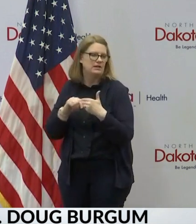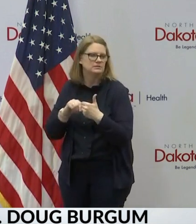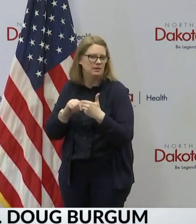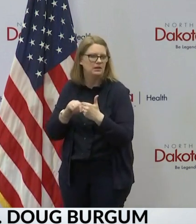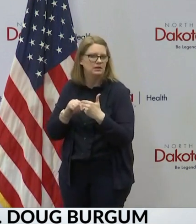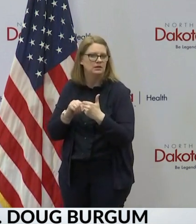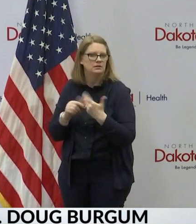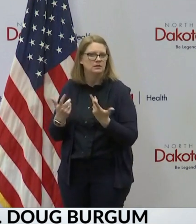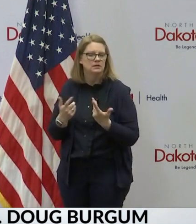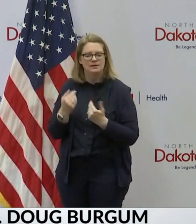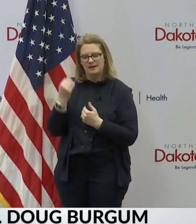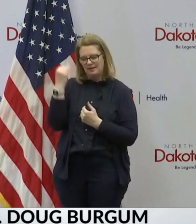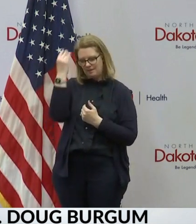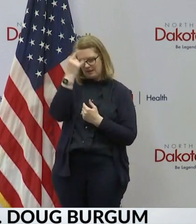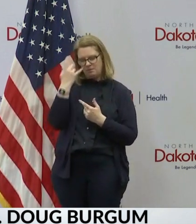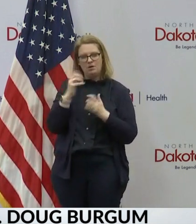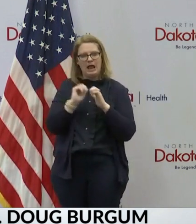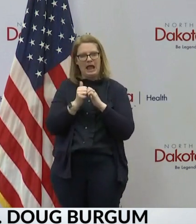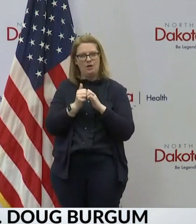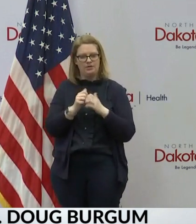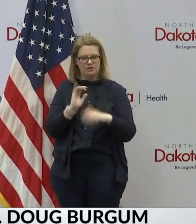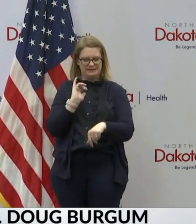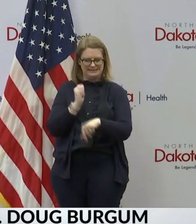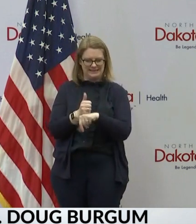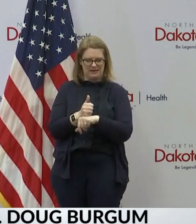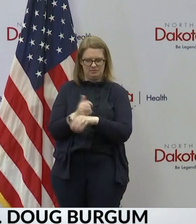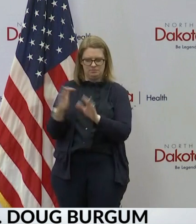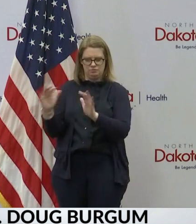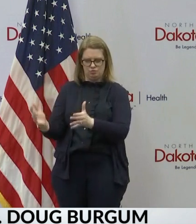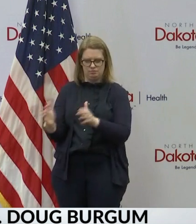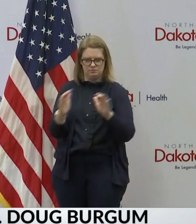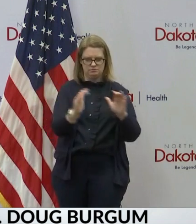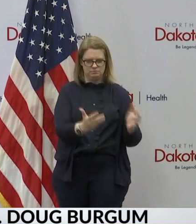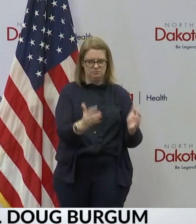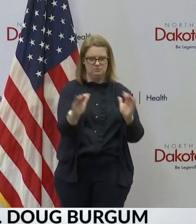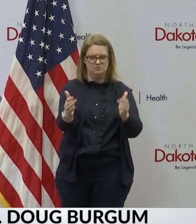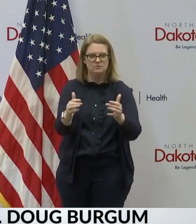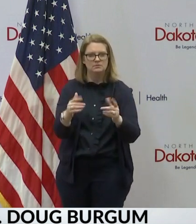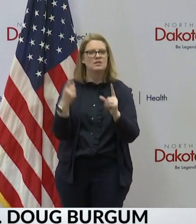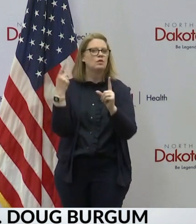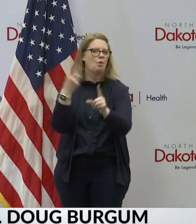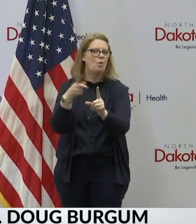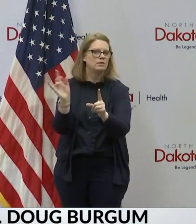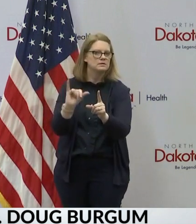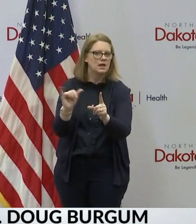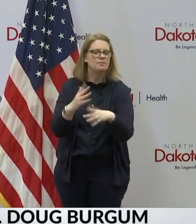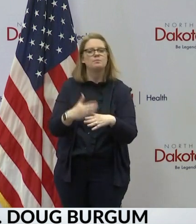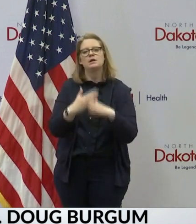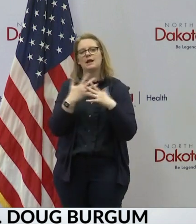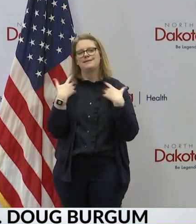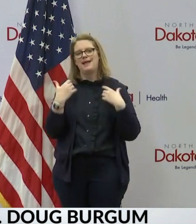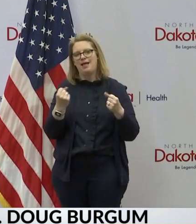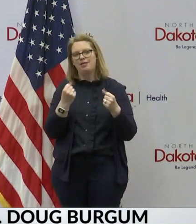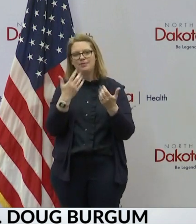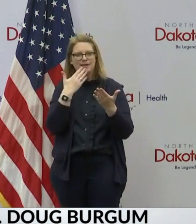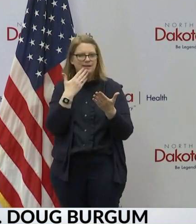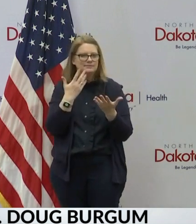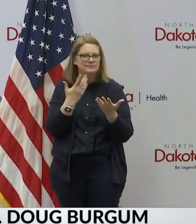PROVISION OF LICENSED CHILD CARE IN NORTH DAKOTA BUT ALLOW THE PROGRAMS SOME ADDITIONAL FLEXIBILITY IN HOW THEY COVERT THE CHILDREN AND THE ADULTS IN